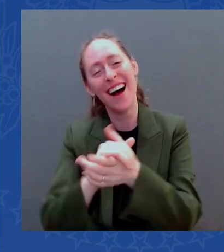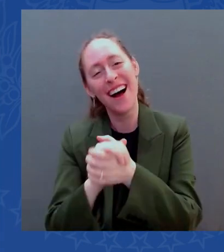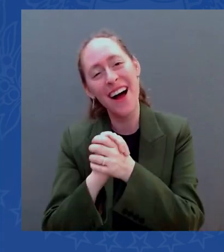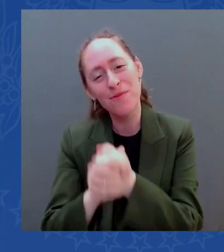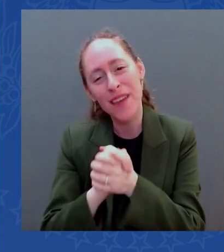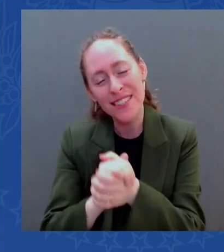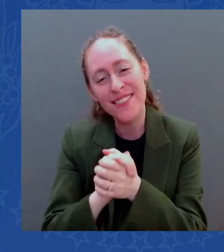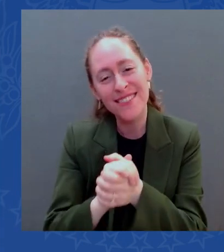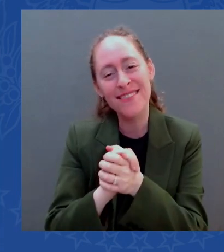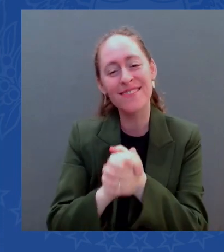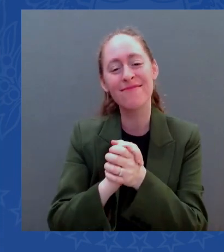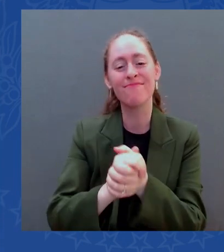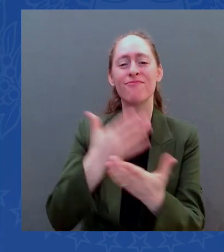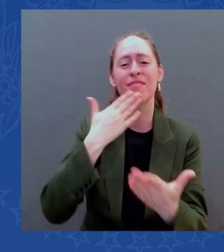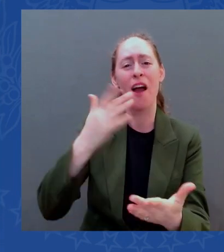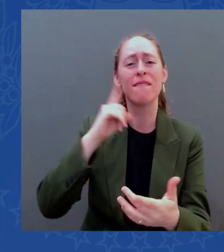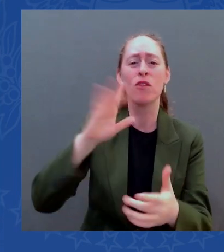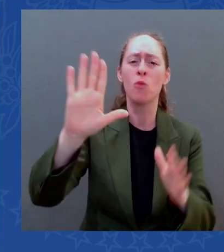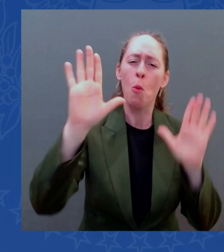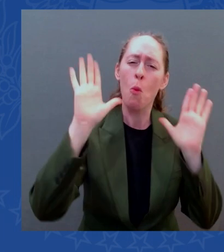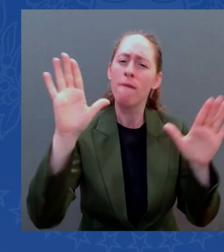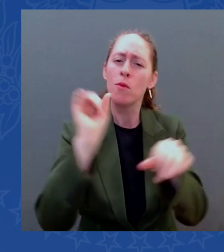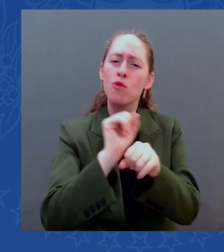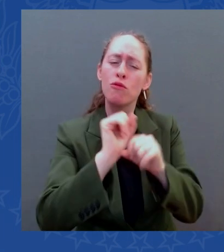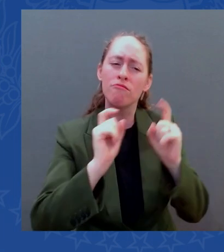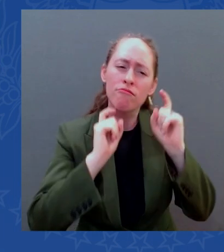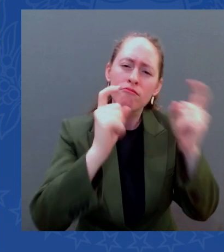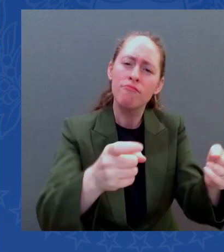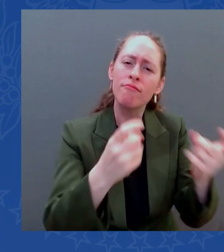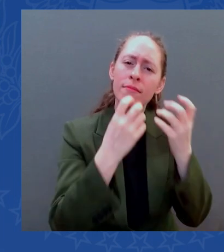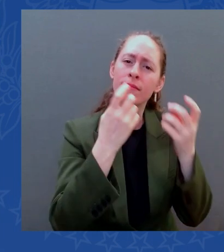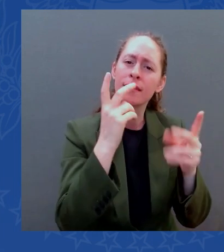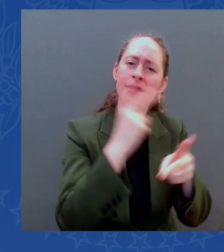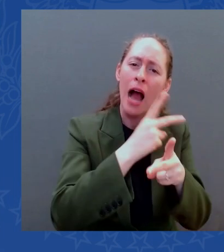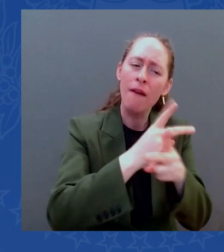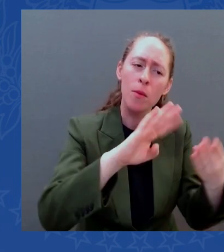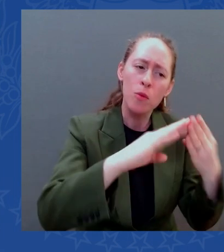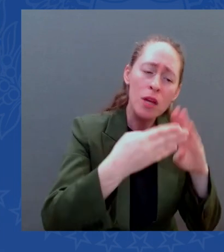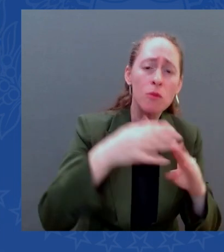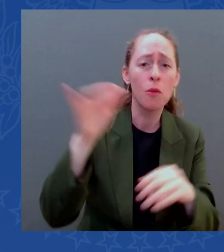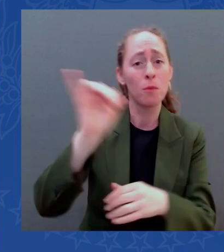And I want to wish you good luck in the upcoming playoffs. Who knows, as I said, you may be here next year